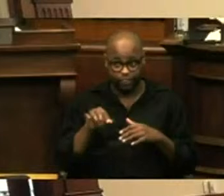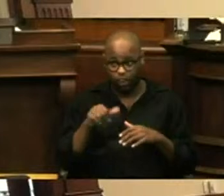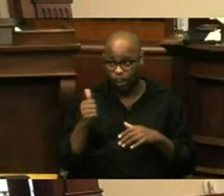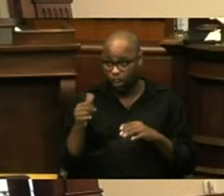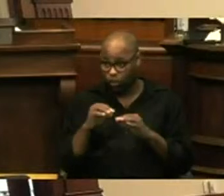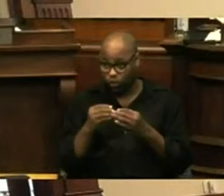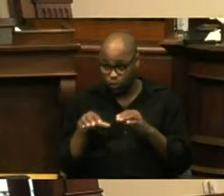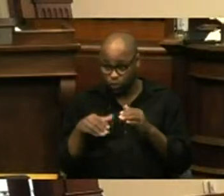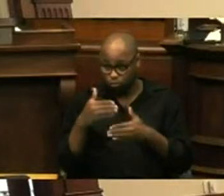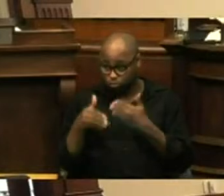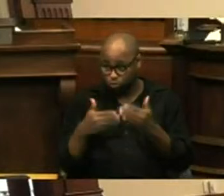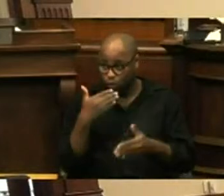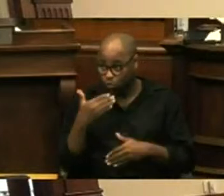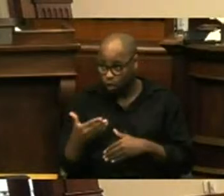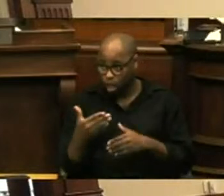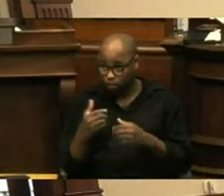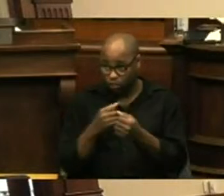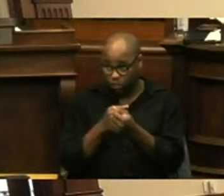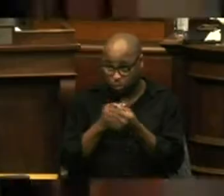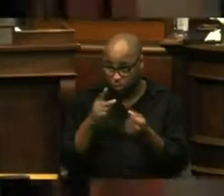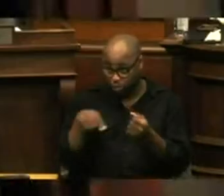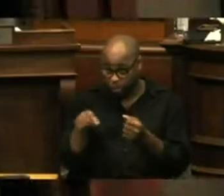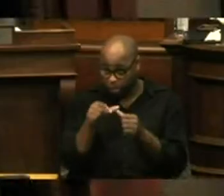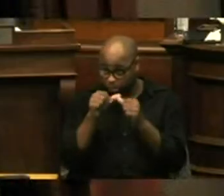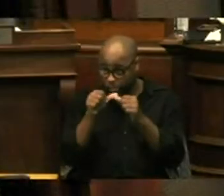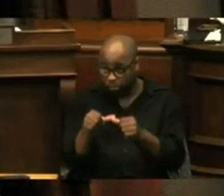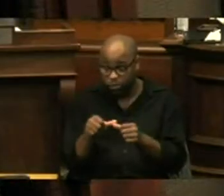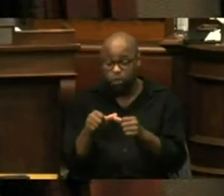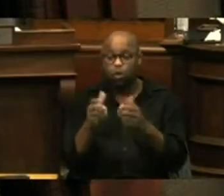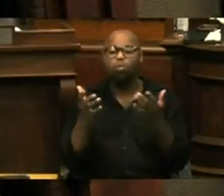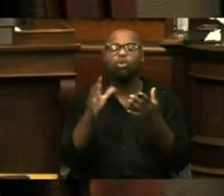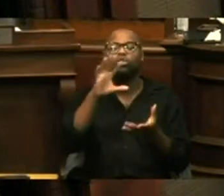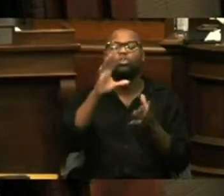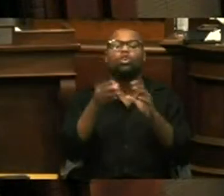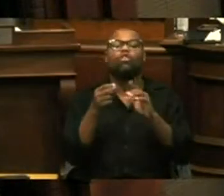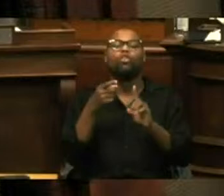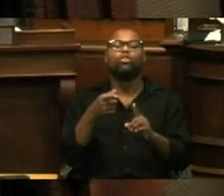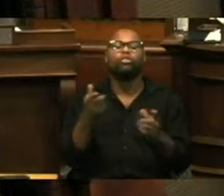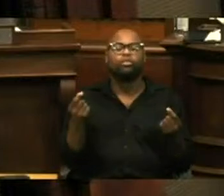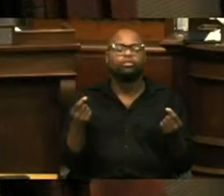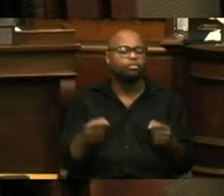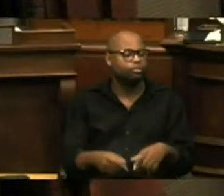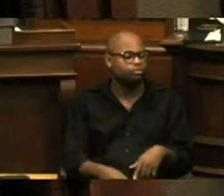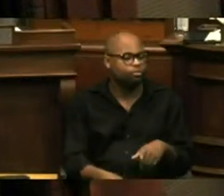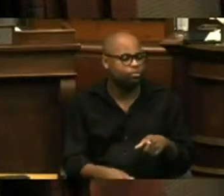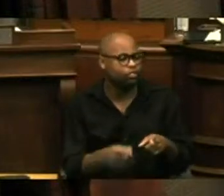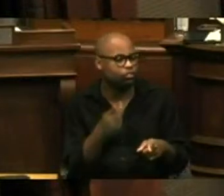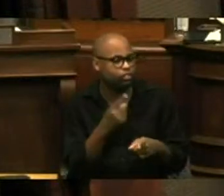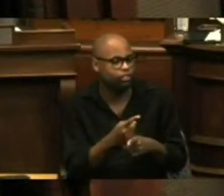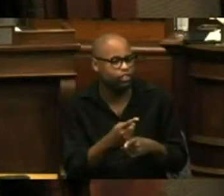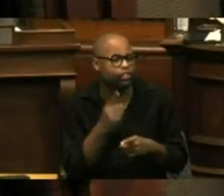organizations are doing it well, we might through other sources, continue to support them or